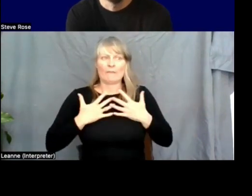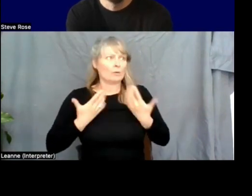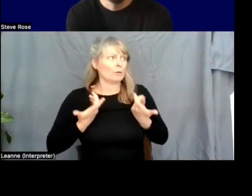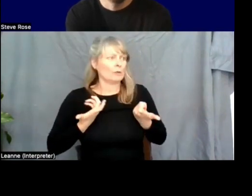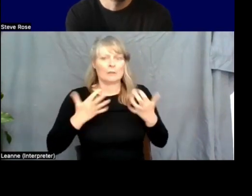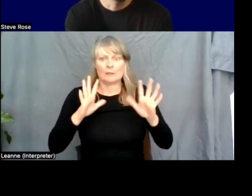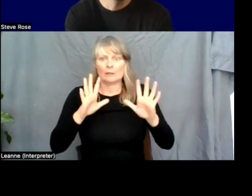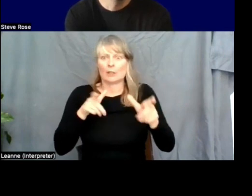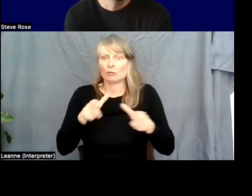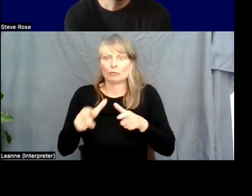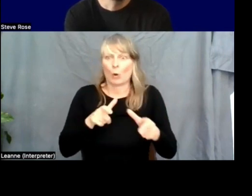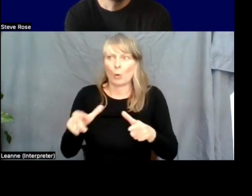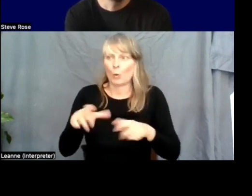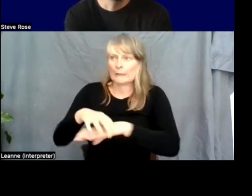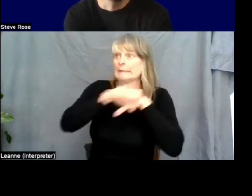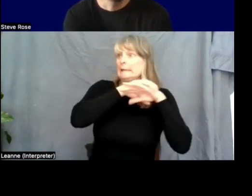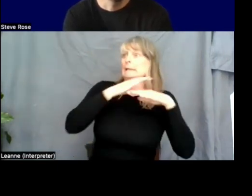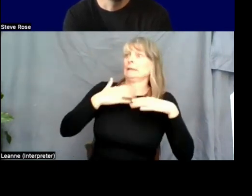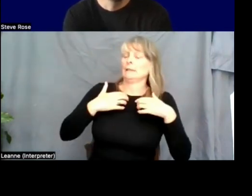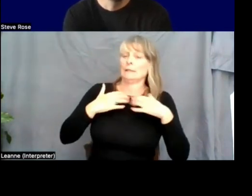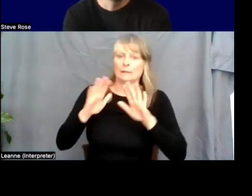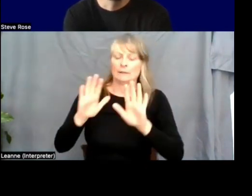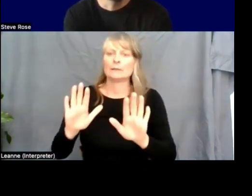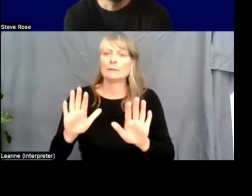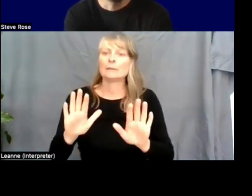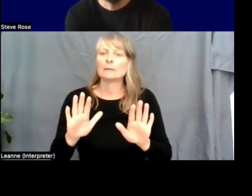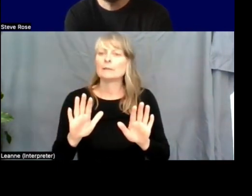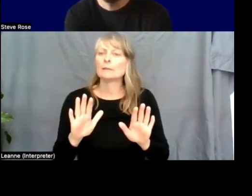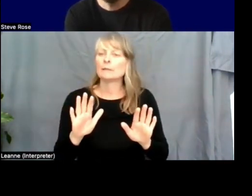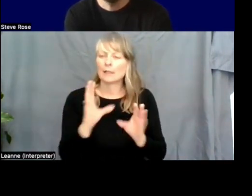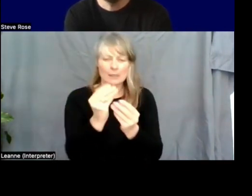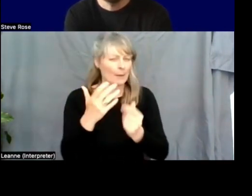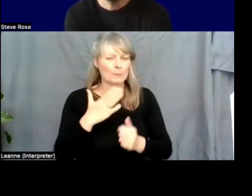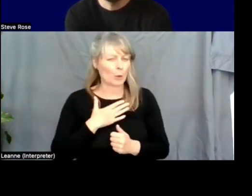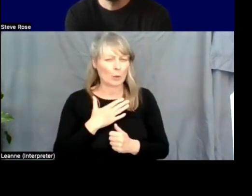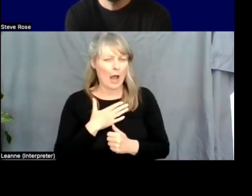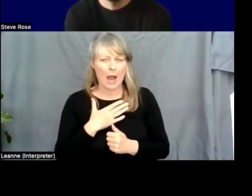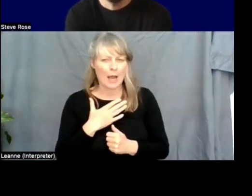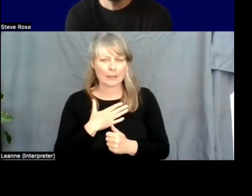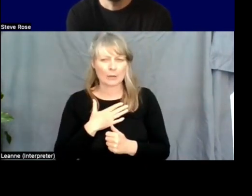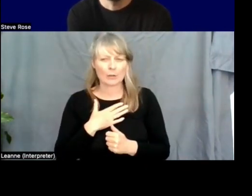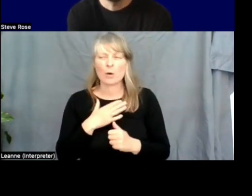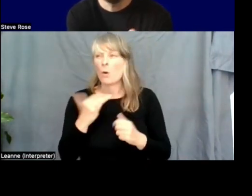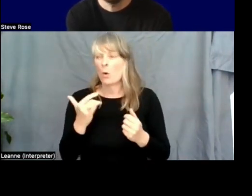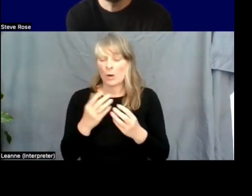It also can encourage others to become passive, and quite prompt-dependent, because if you are hands